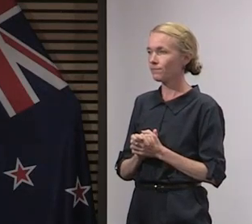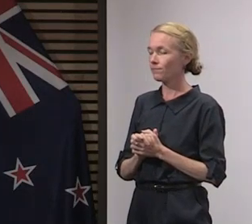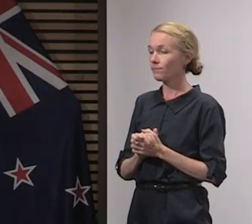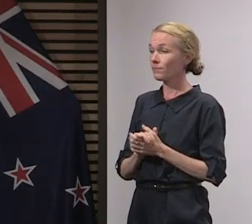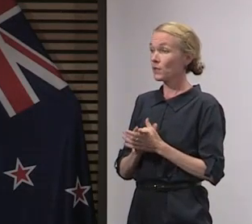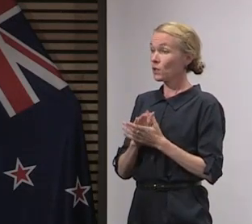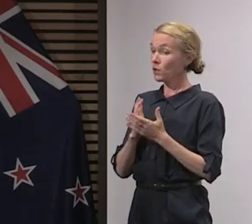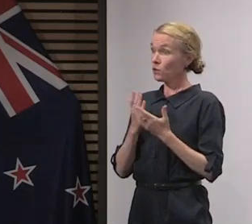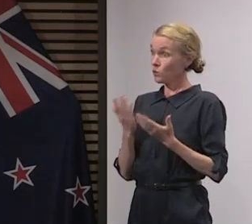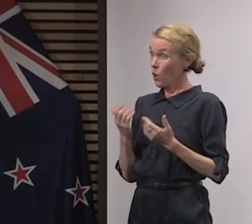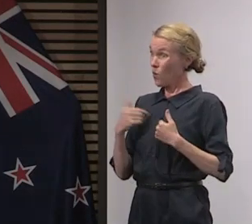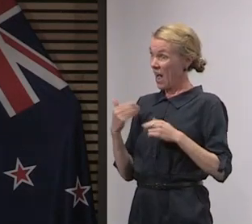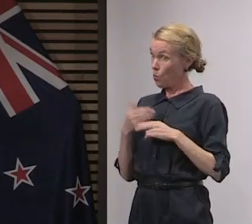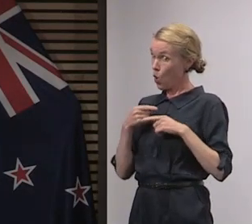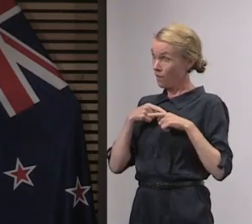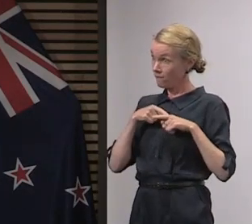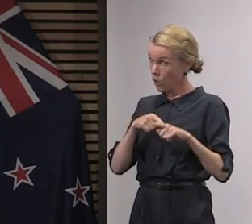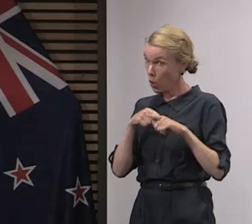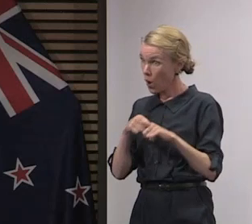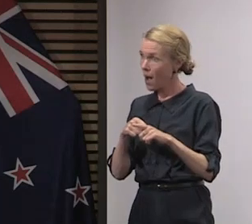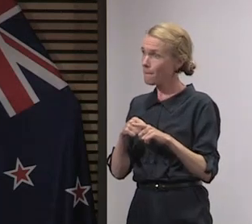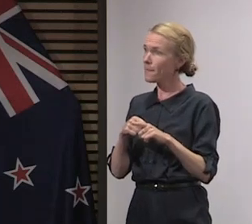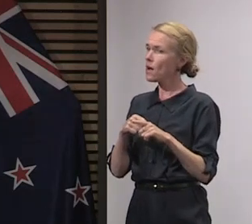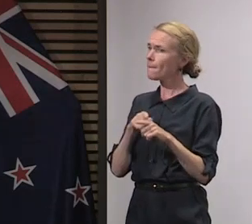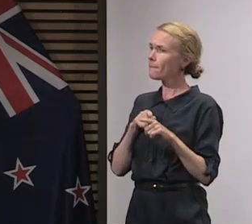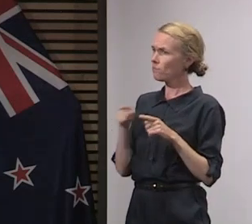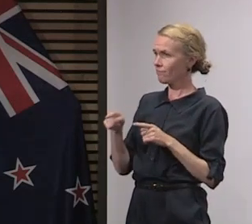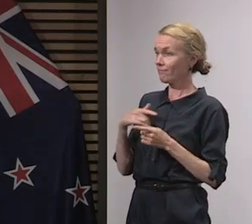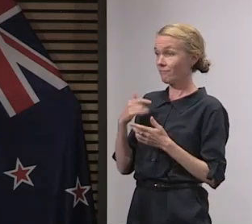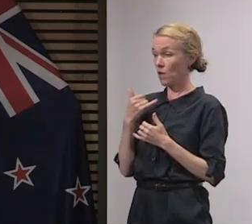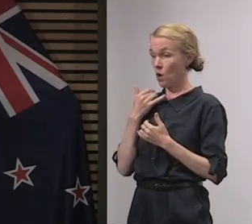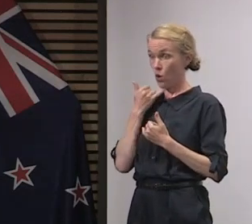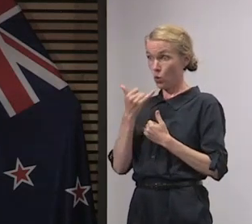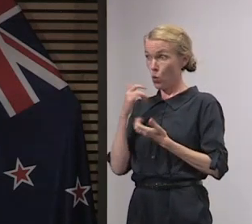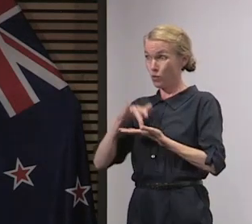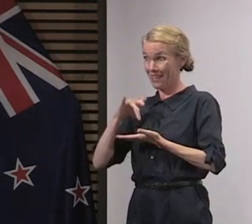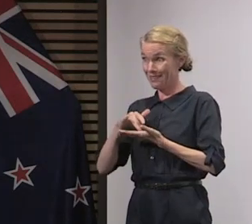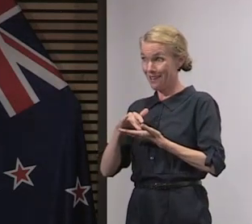have been infected or infective. Just a key point here is that the main stay of